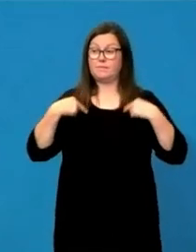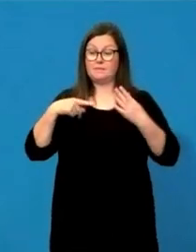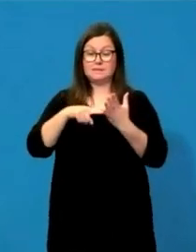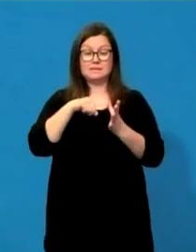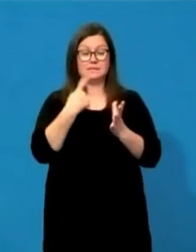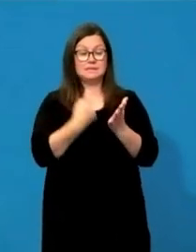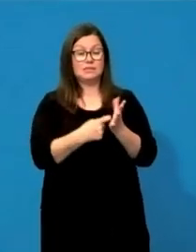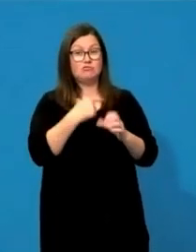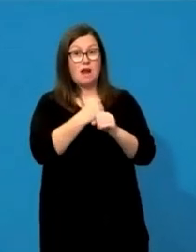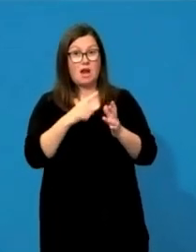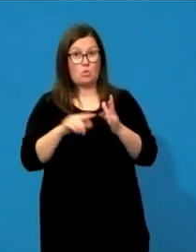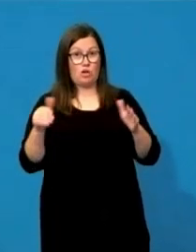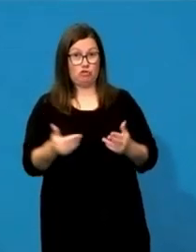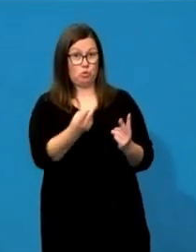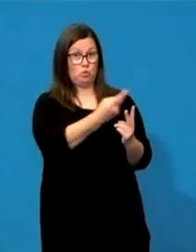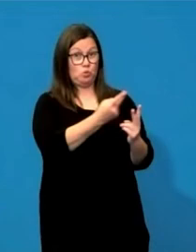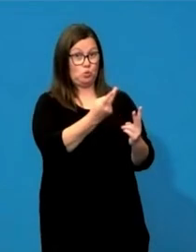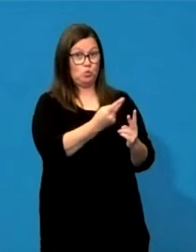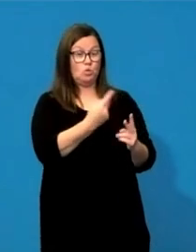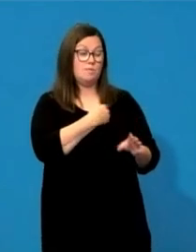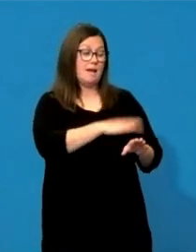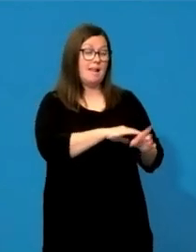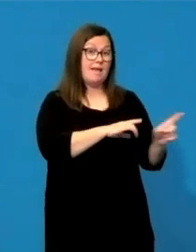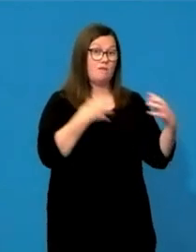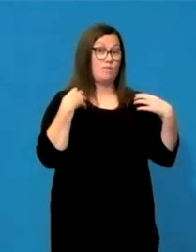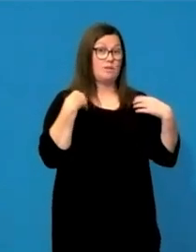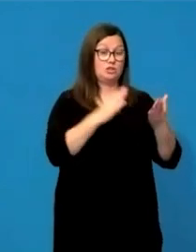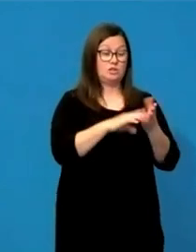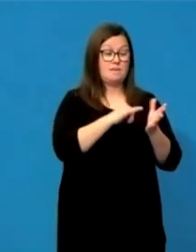On my left is Commissioner Mason. On my right is Commissioner McEwin.